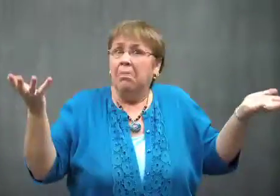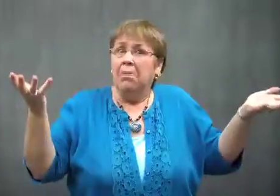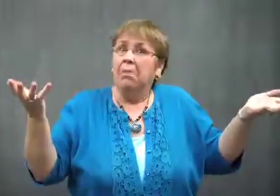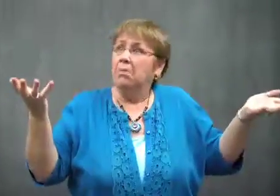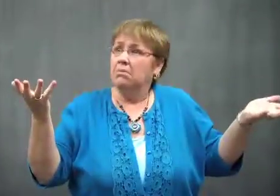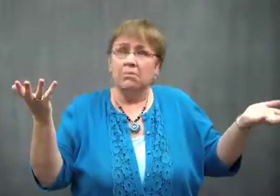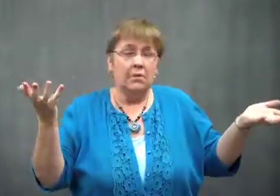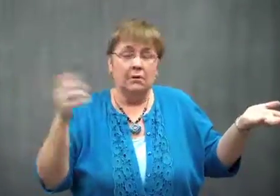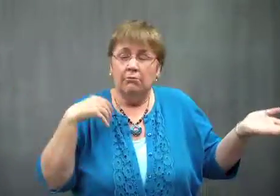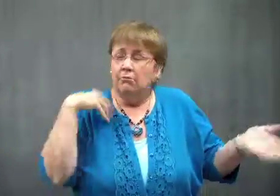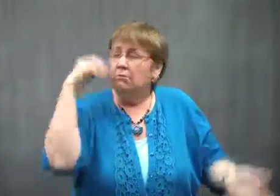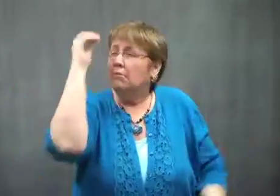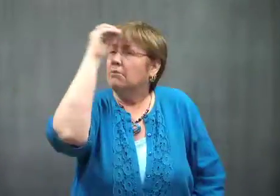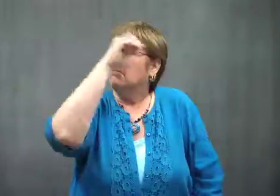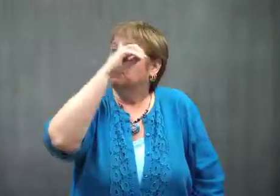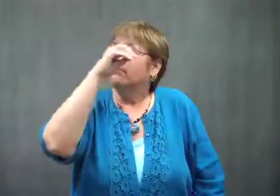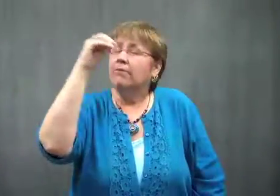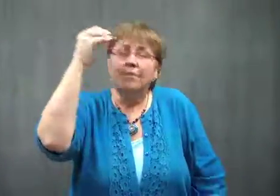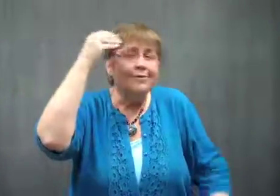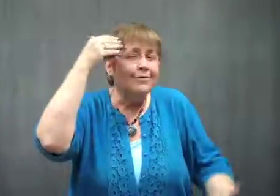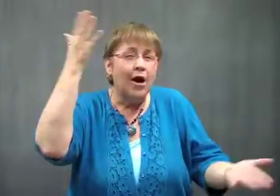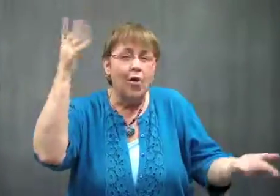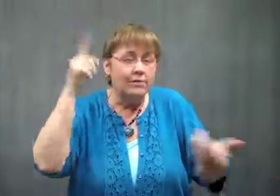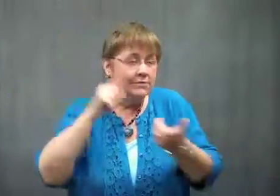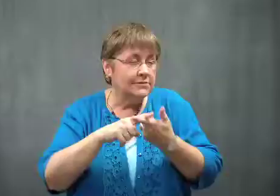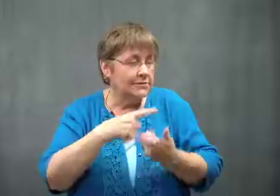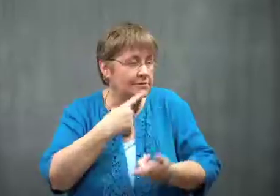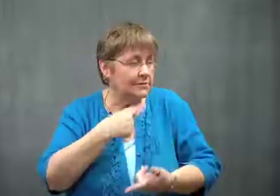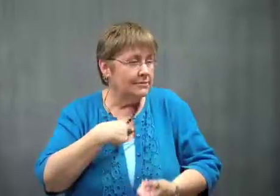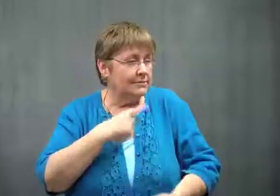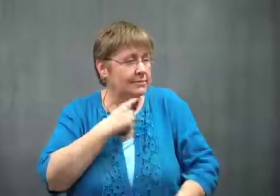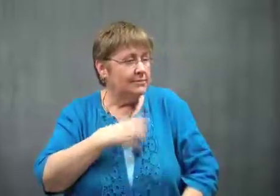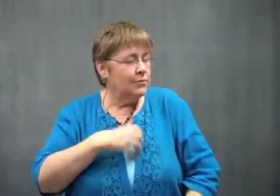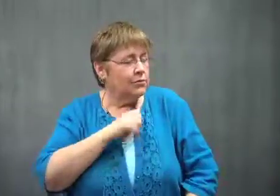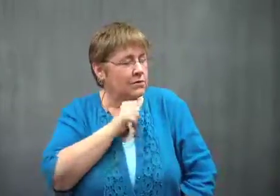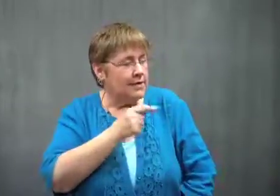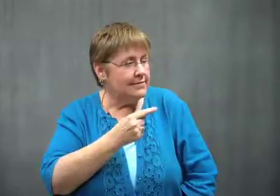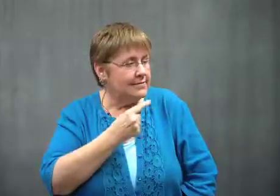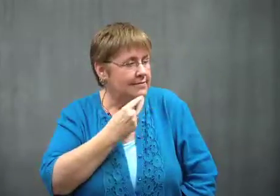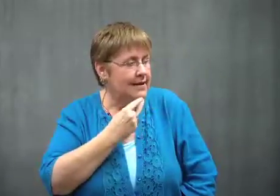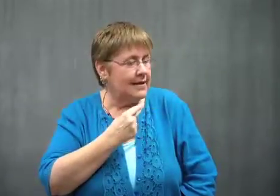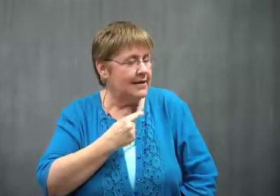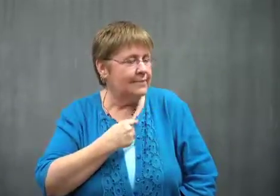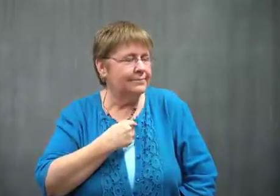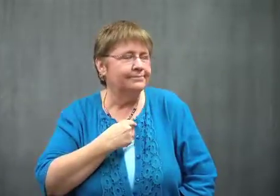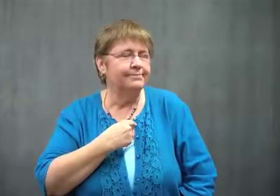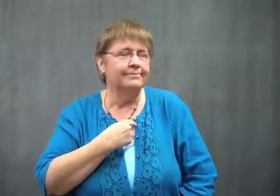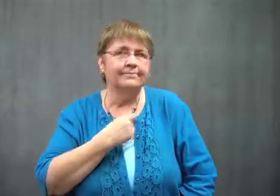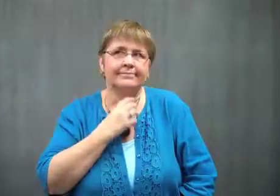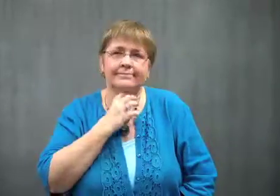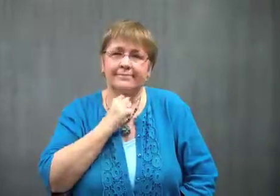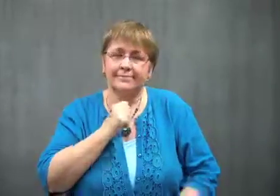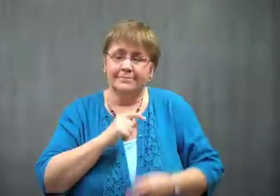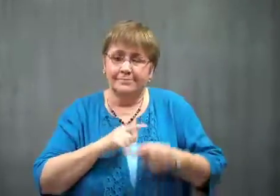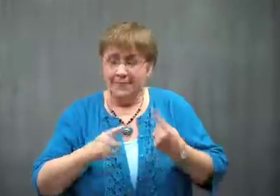I didn't know until she told me. Why didn't they tell me before?